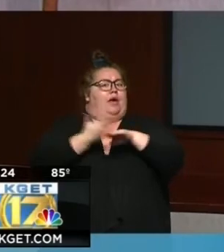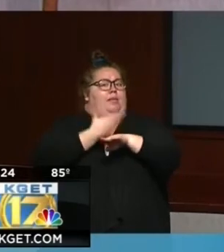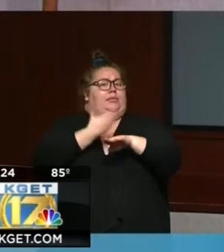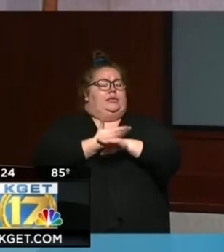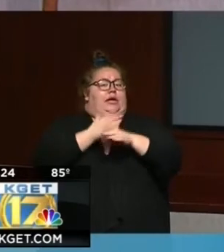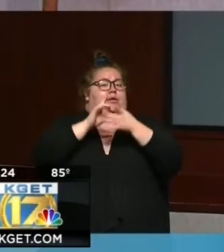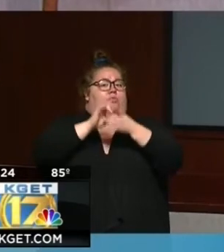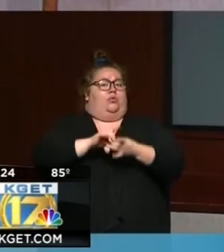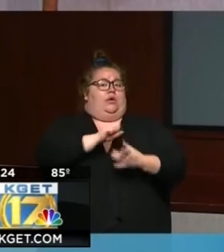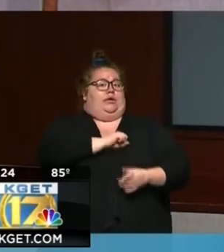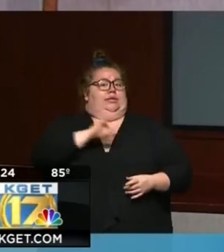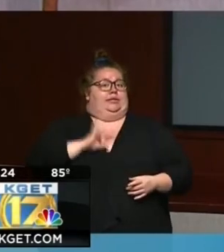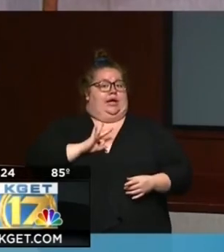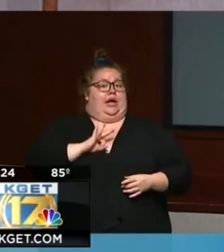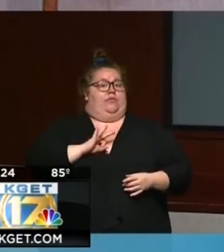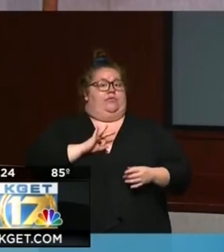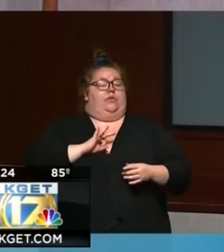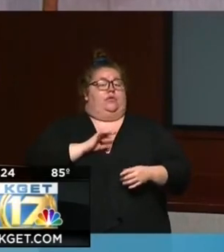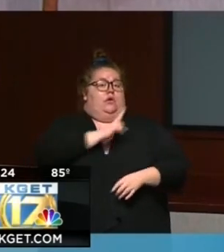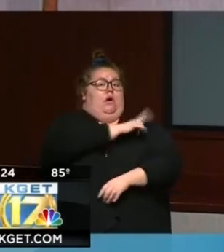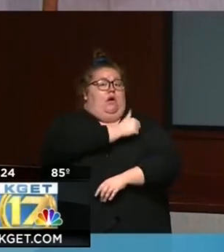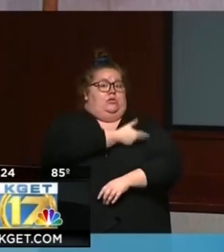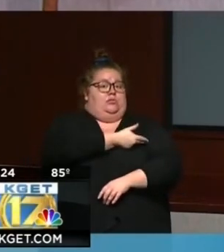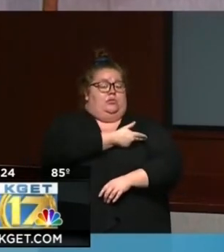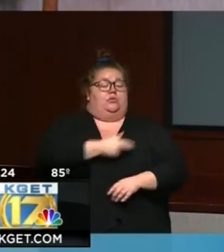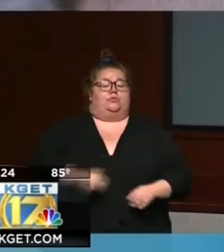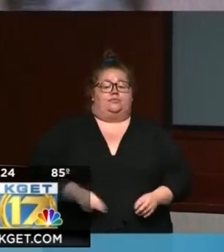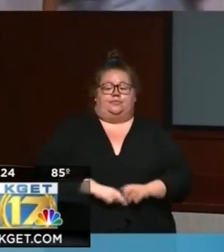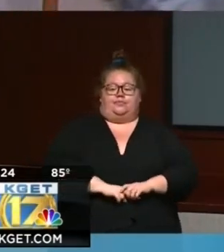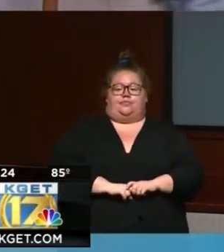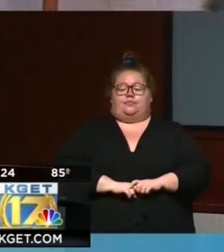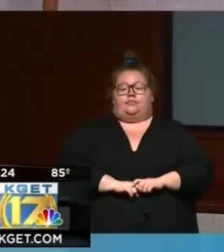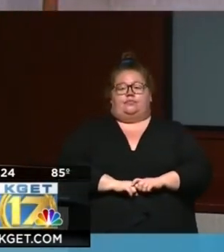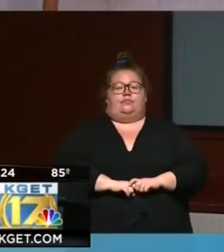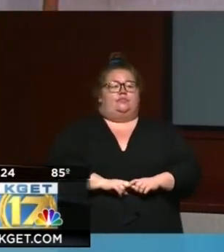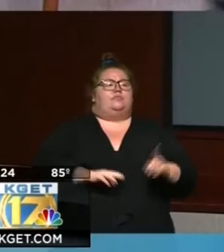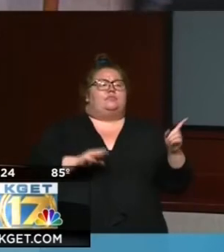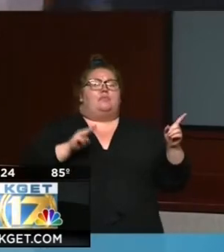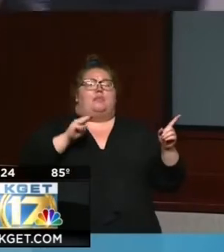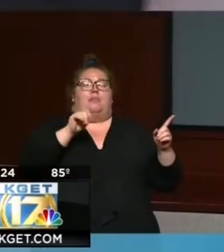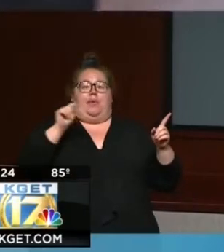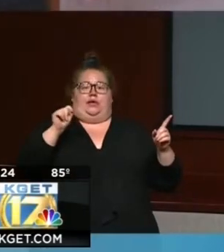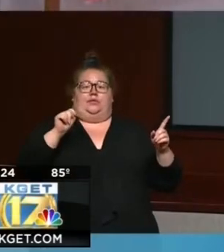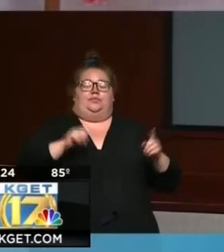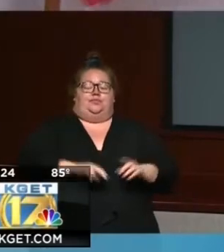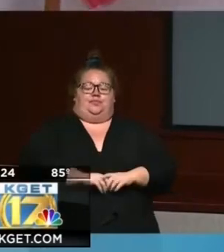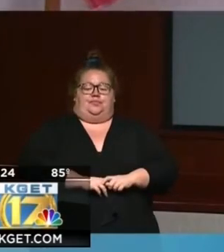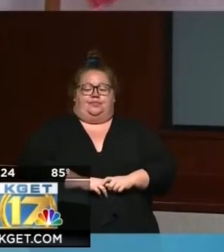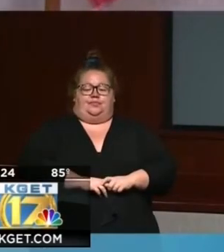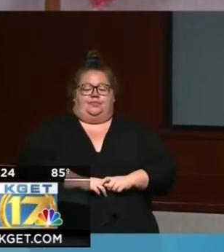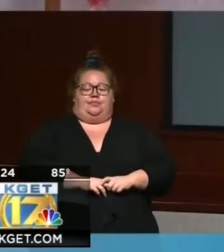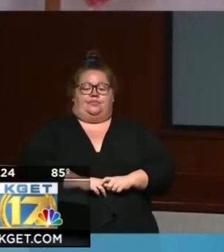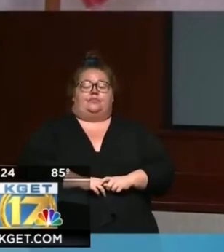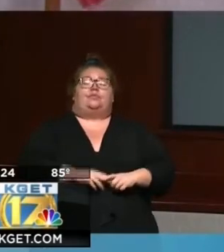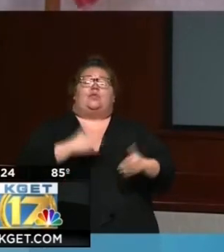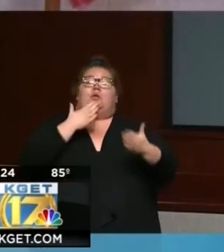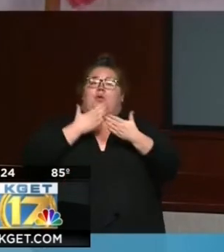AND JUST TO FOLLOW UP AS DOCTOR LIE ONCAULKED AT THE LAST NEWS CONFERENCE.